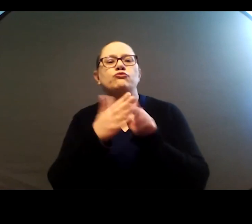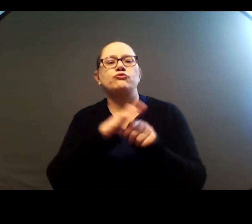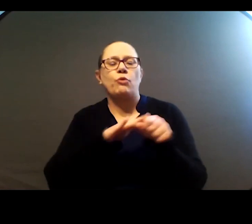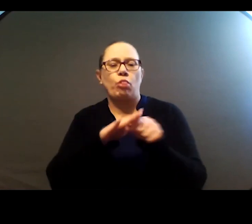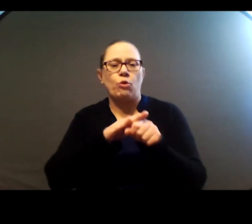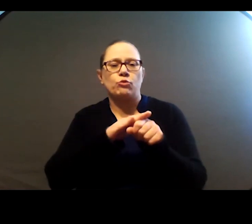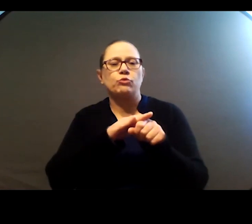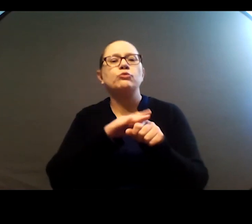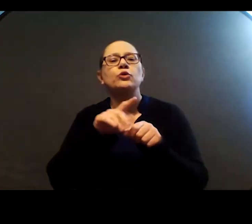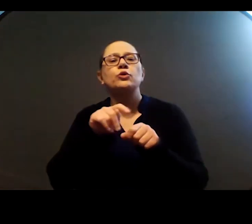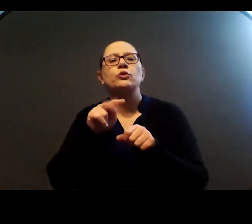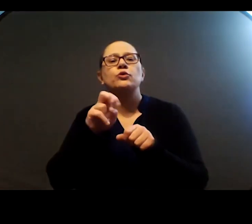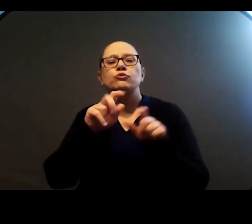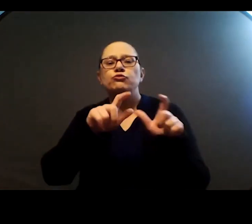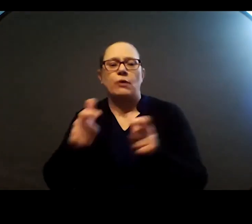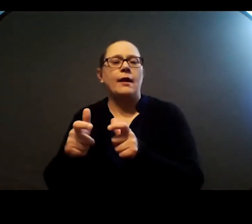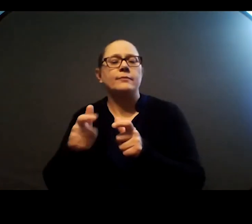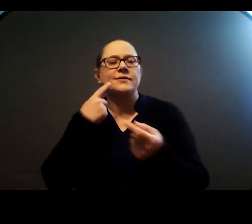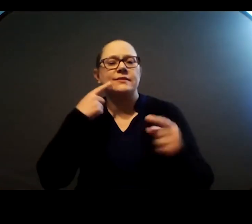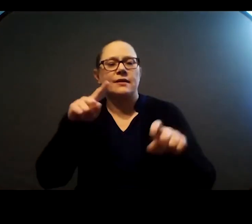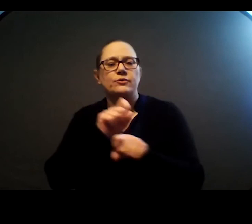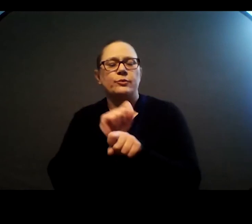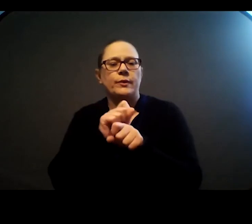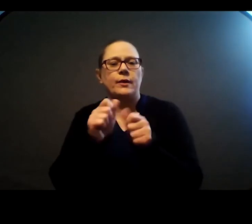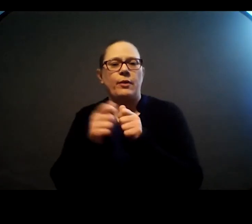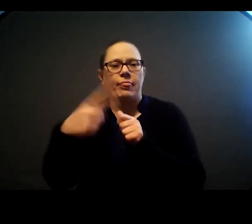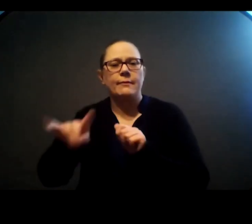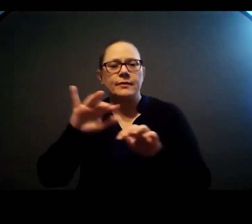success working with them because they've had challenges reaching those tribes?"